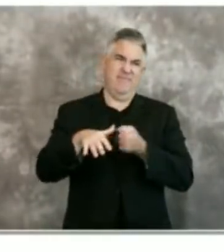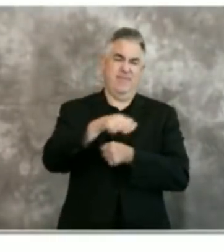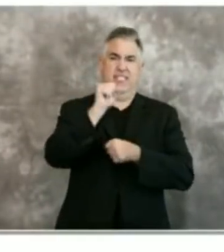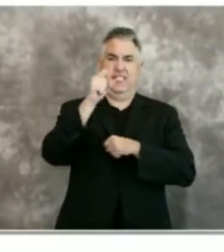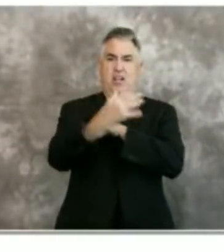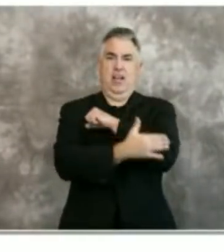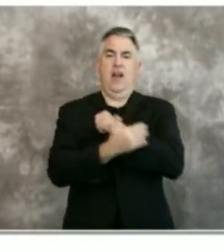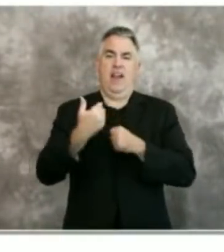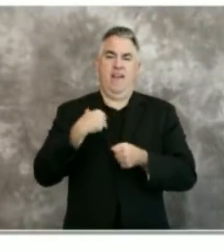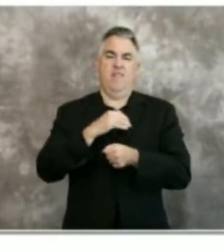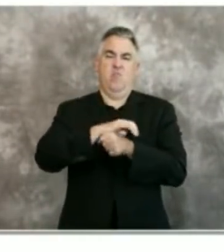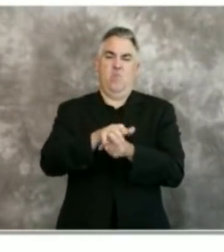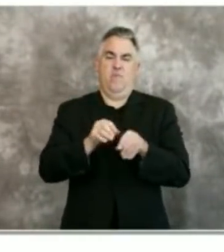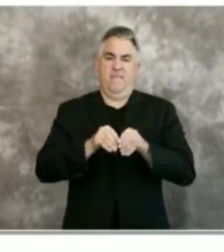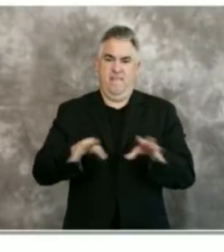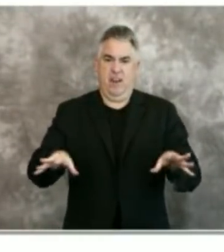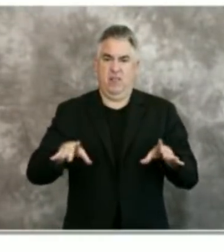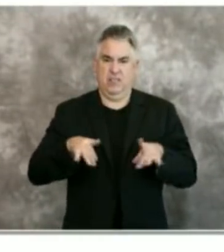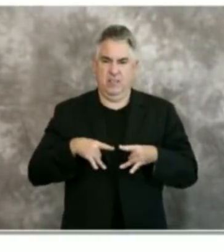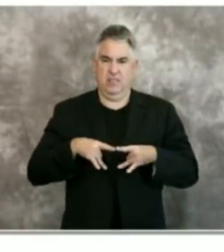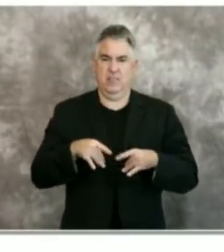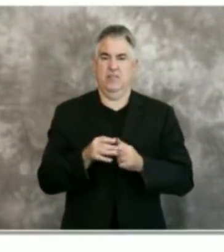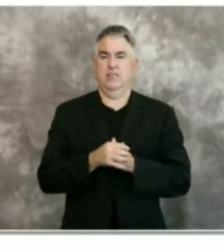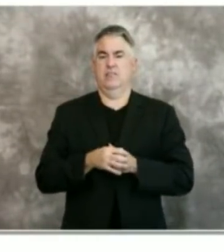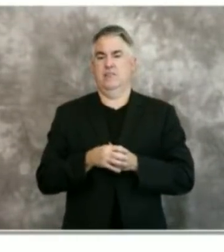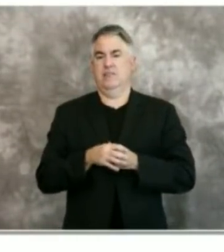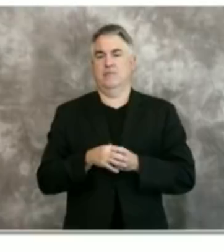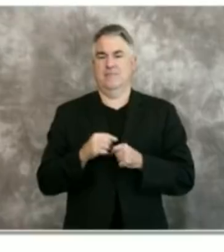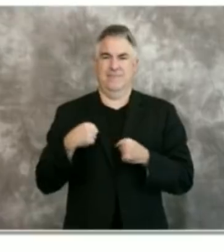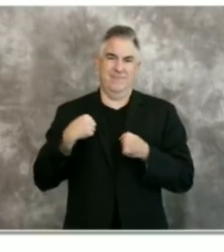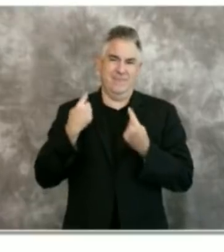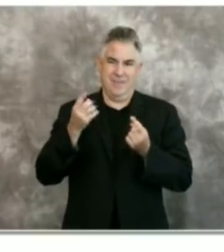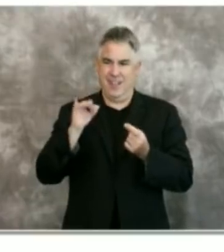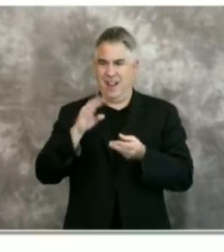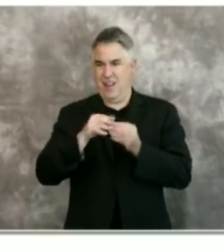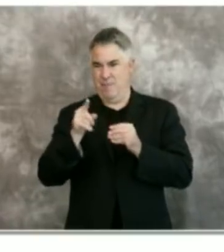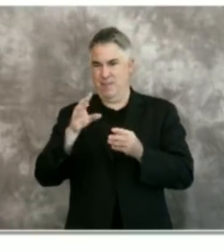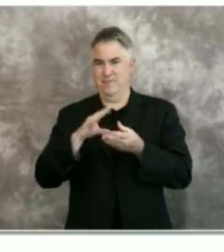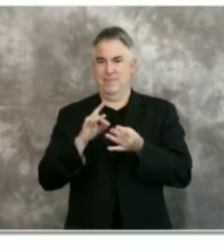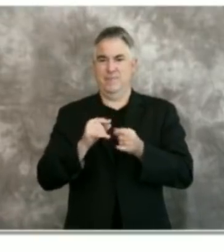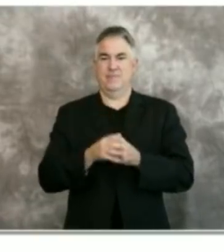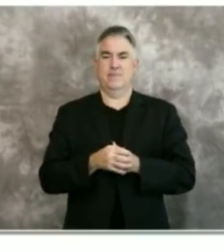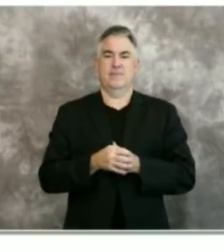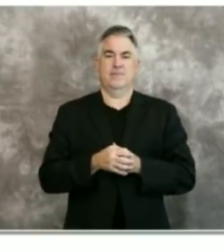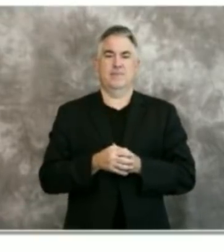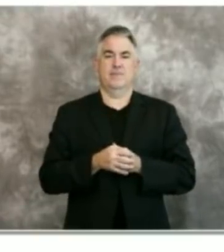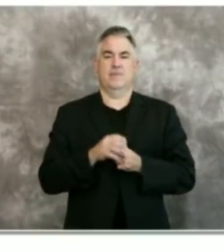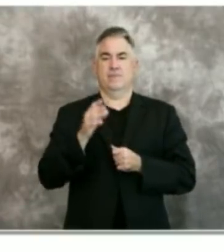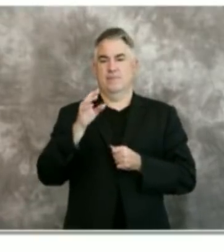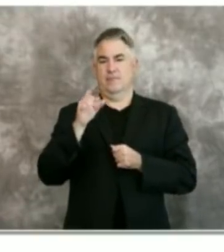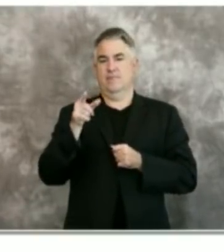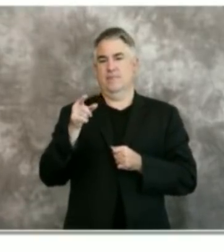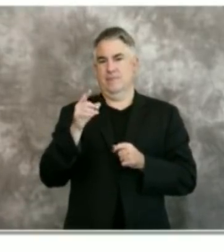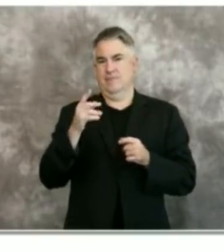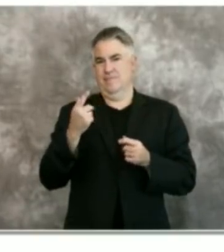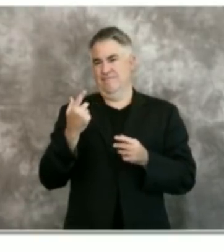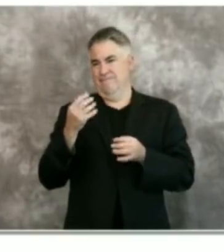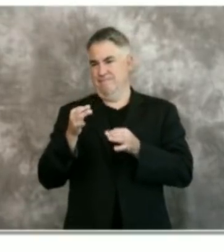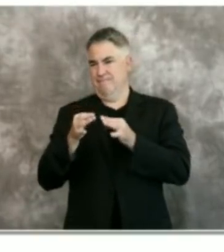MOTEL ROOM TREATMENTS. TODAY FOR KEEPING THE MENTIONED WERE 17,000 TOTAL. OUR NUMBERS